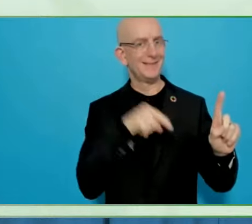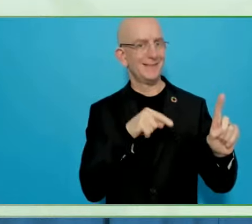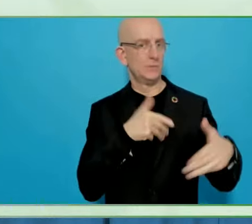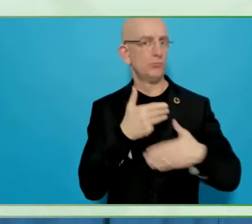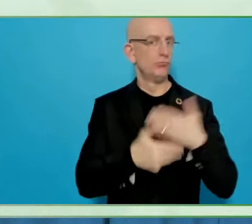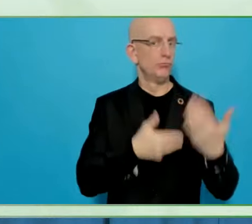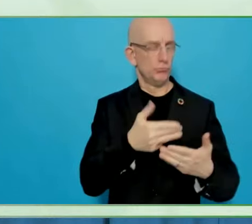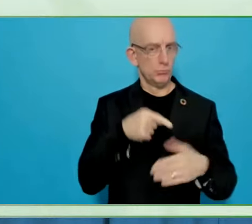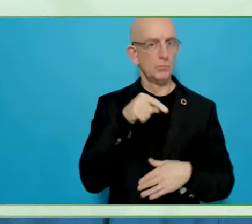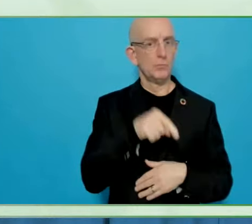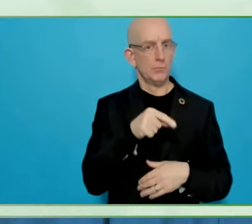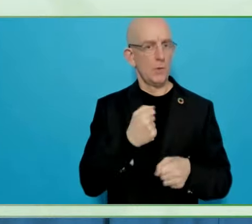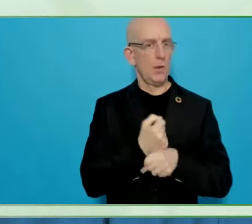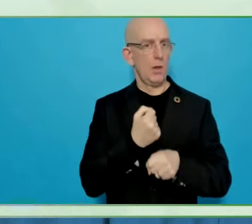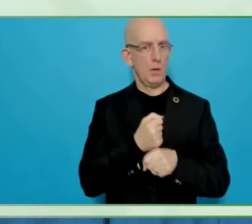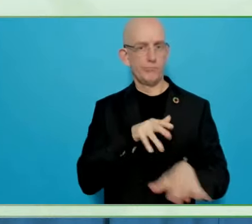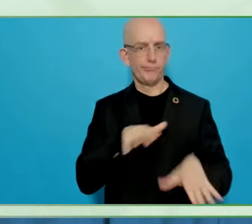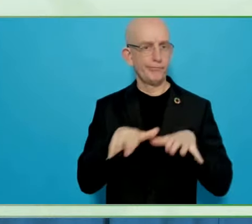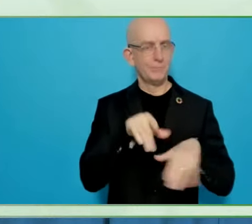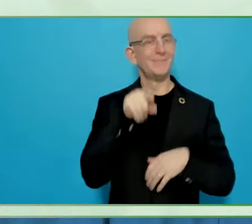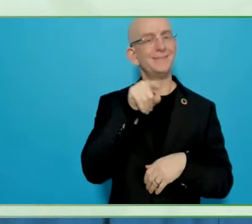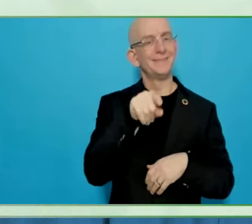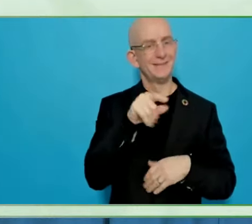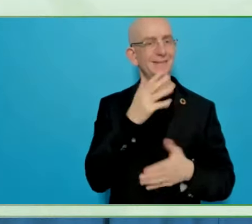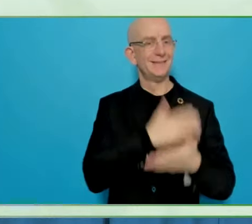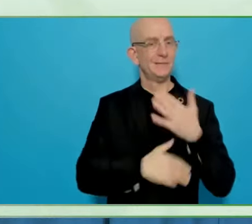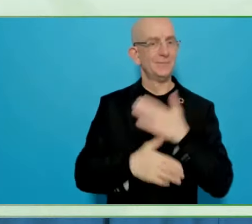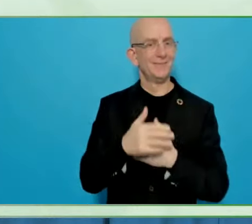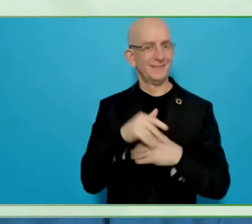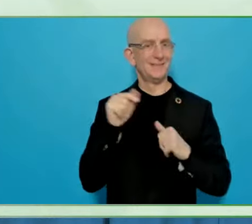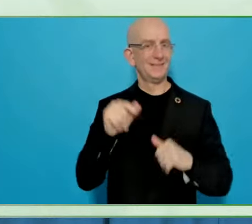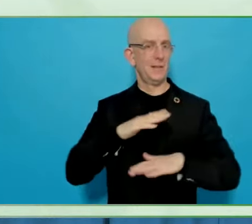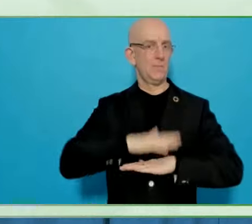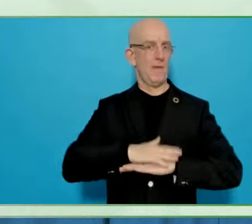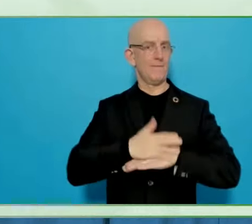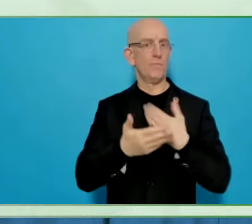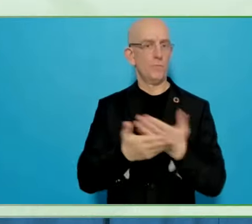was we started consulting member states and experts and also civil